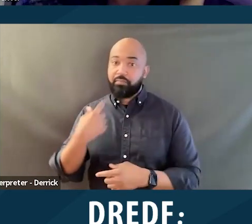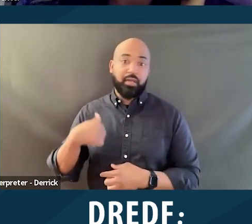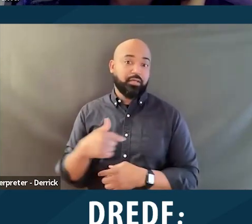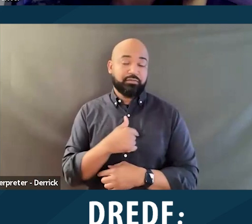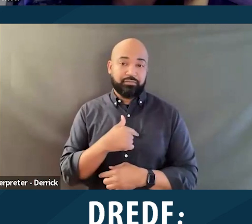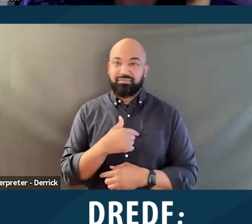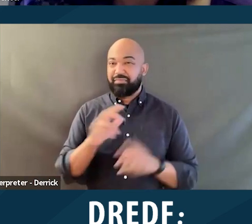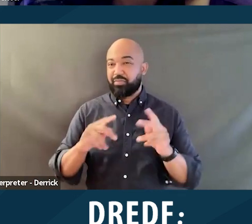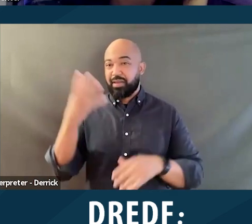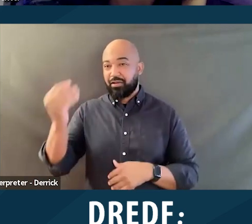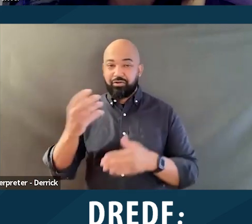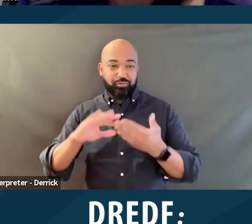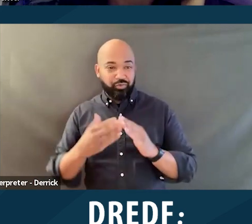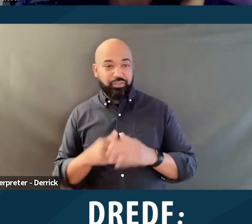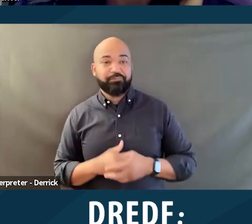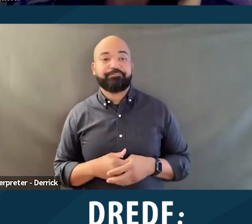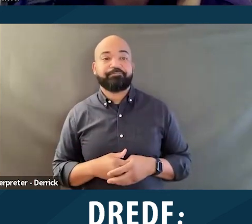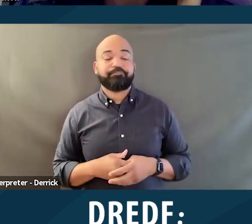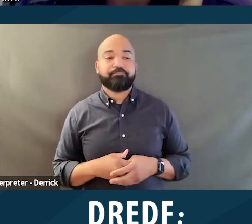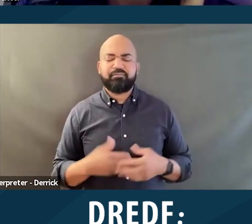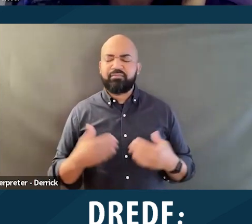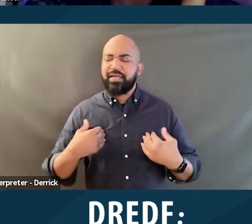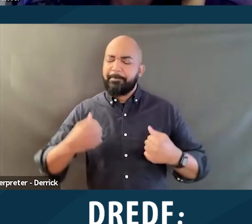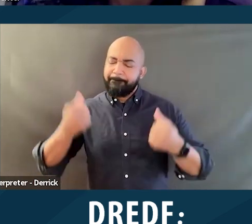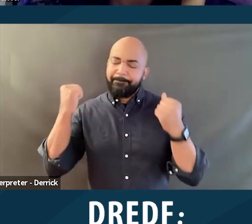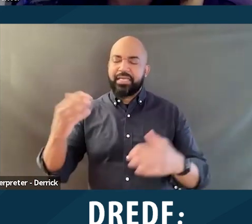There were thousands of e‑mails and phone calls made by, you know,